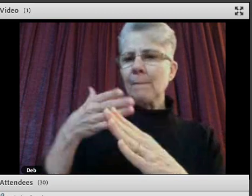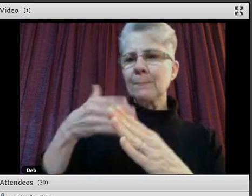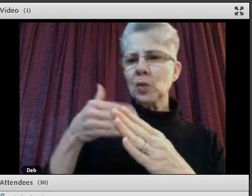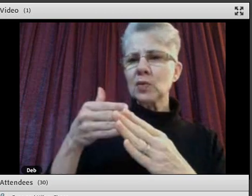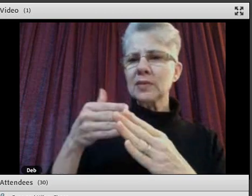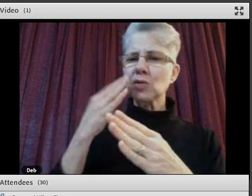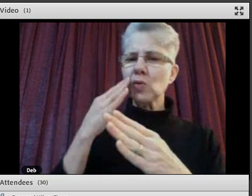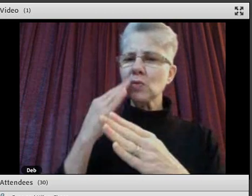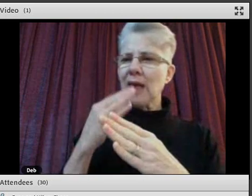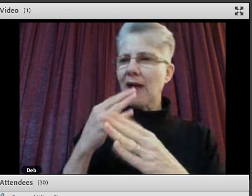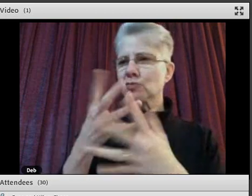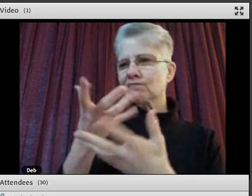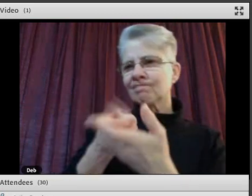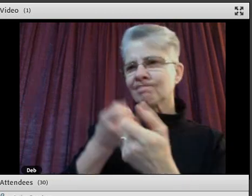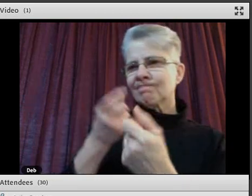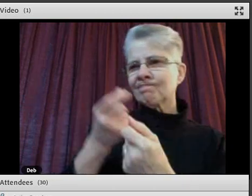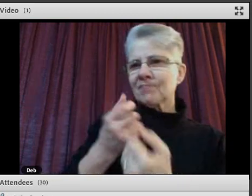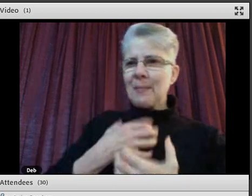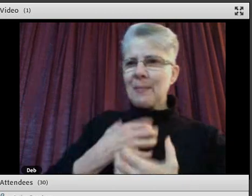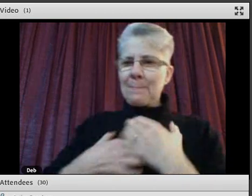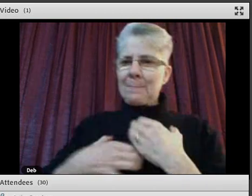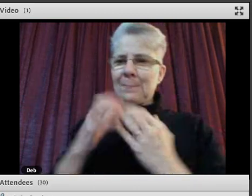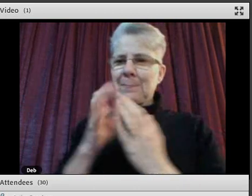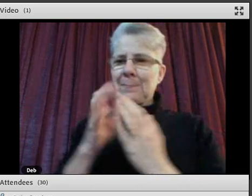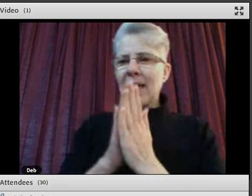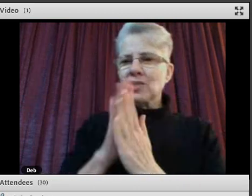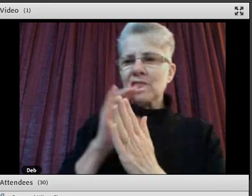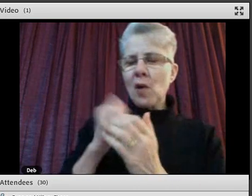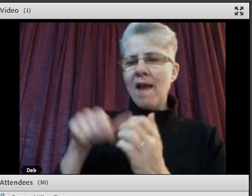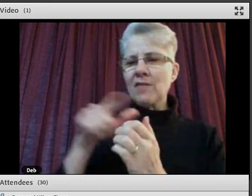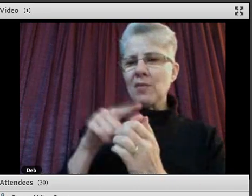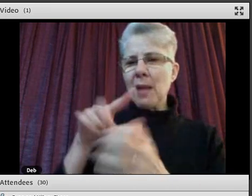and the inspiration in everybody. Hilary: Thanks. Ryan: Except me.